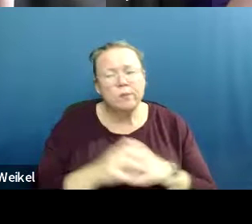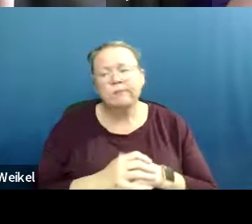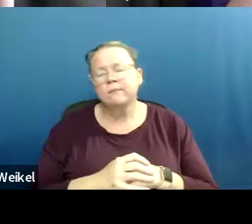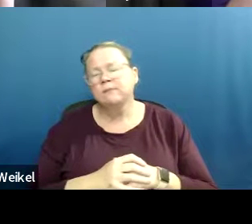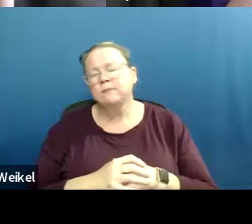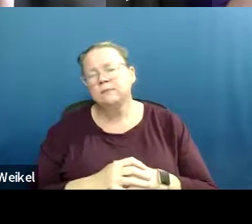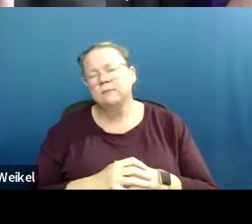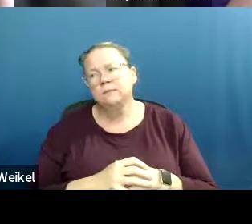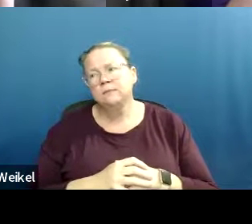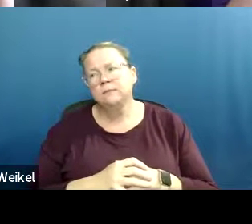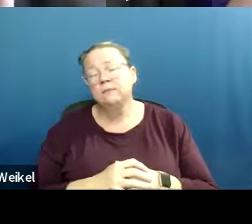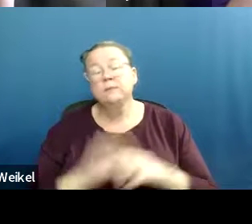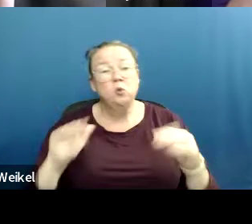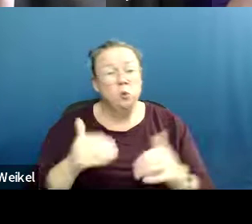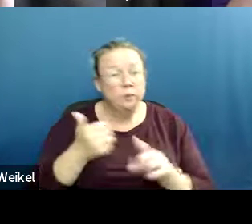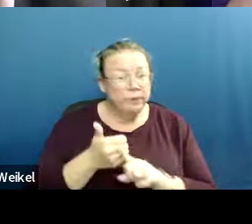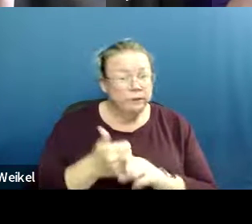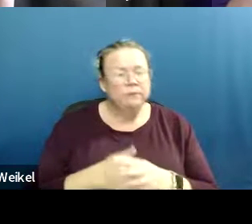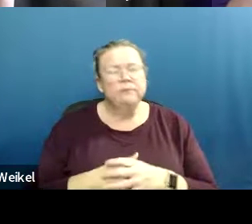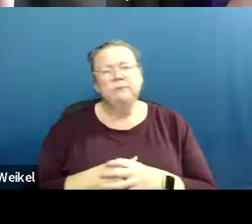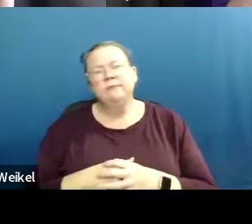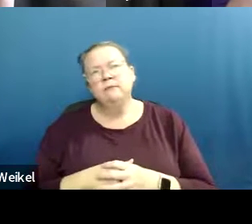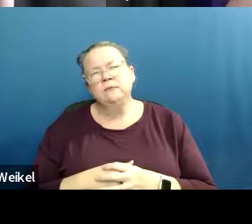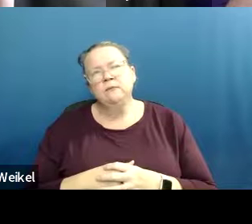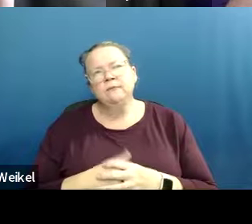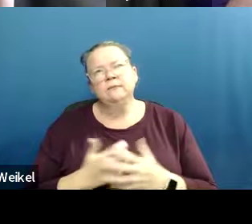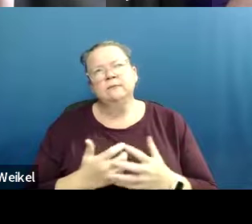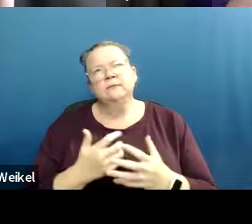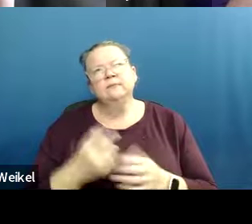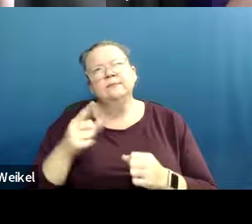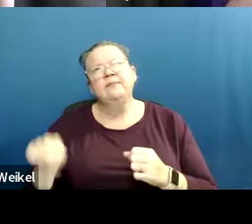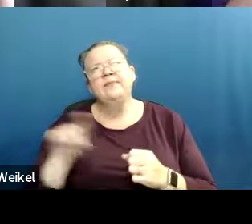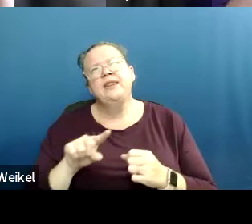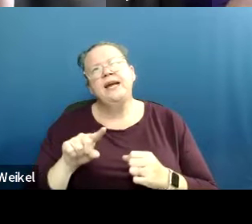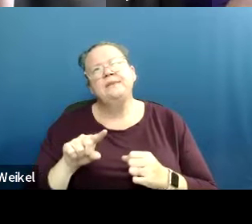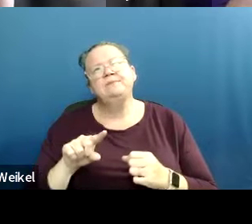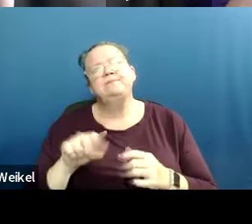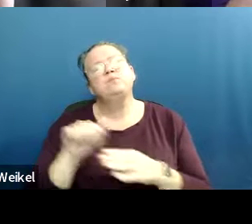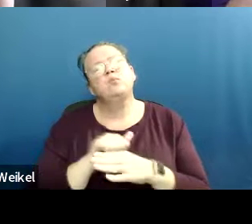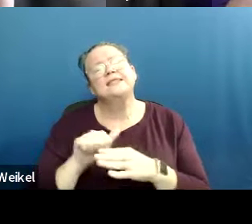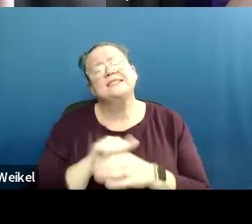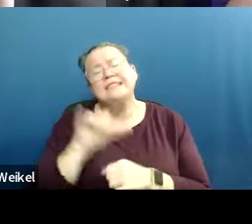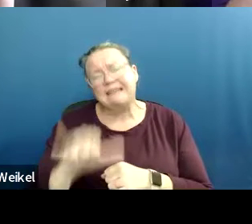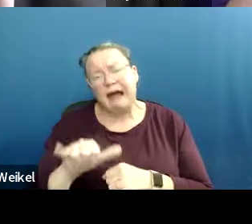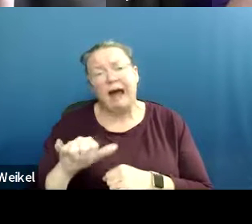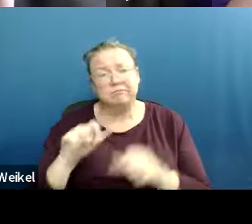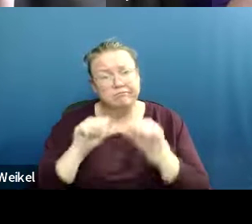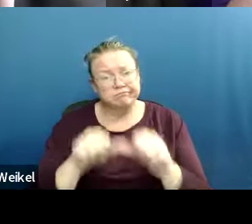Rosie Vazquez: and introducing themselves. And they just sort of been. They were practicing that over the 3 weeks, and